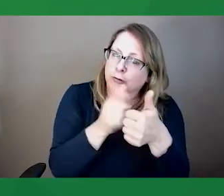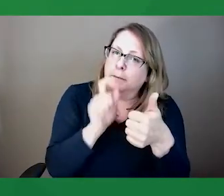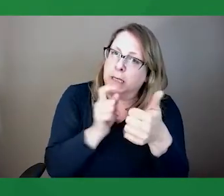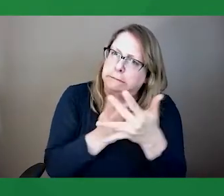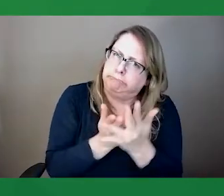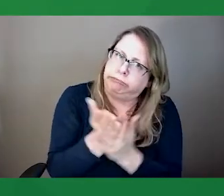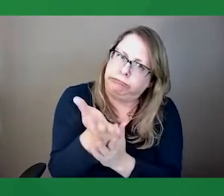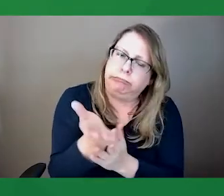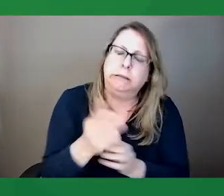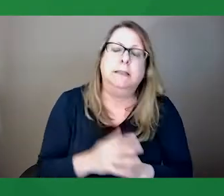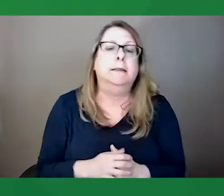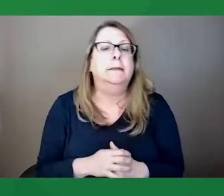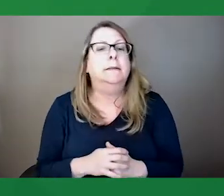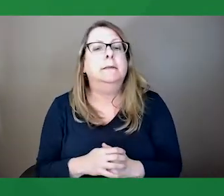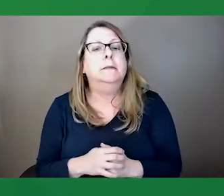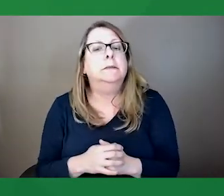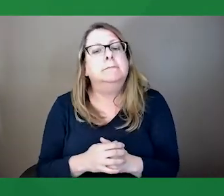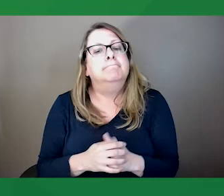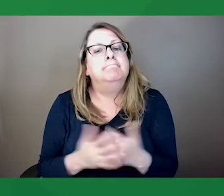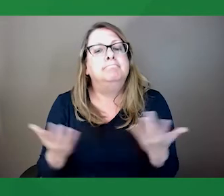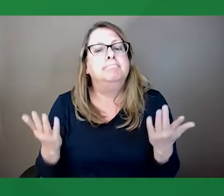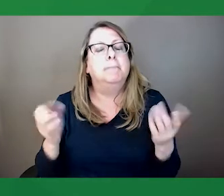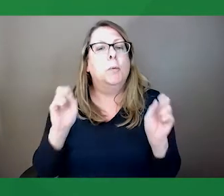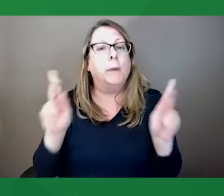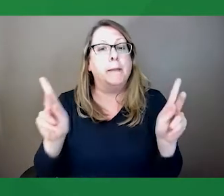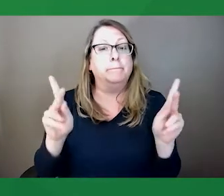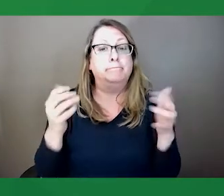to overcome. So what does this mean for Oskar?